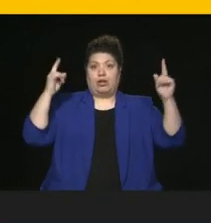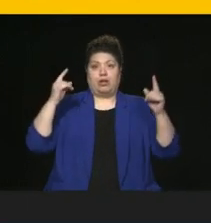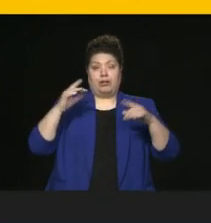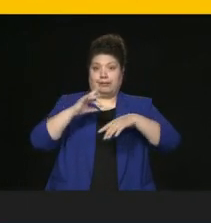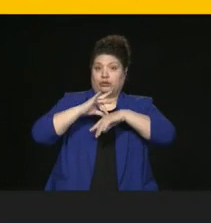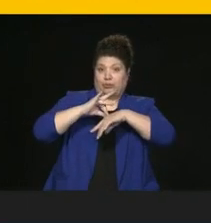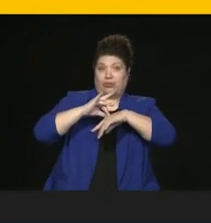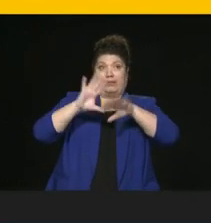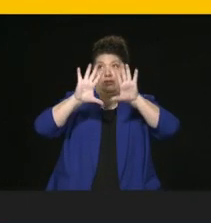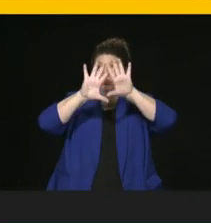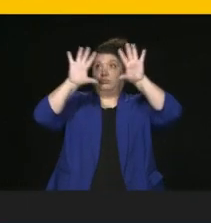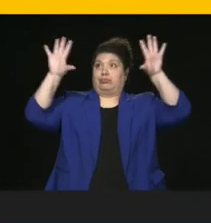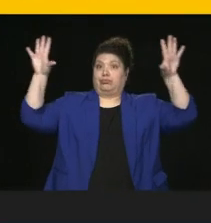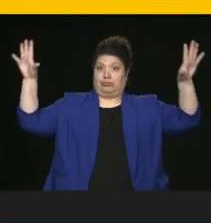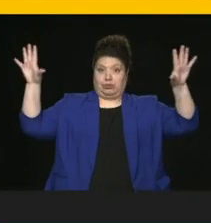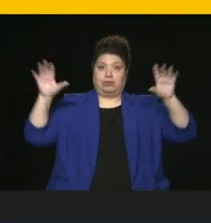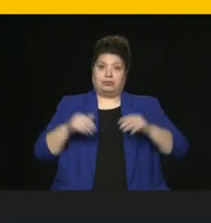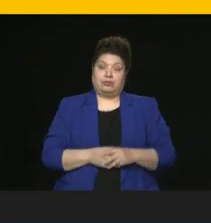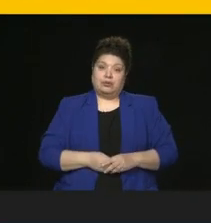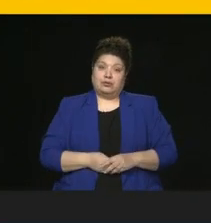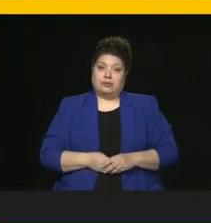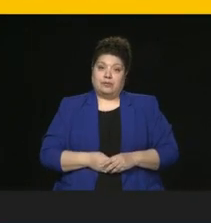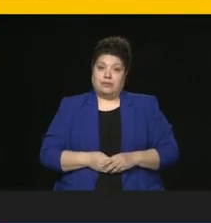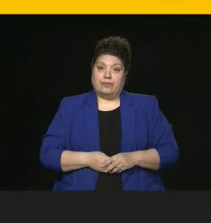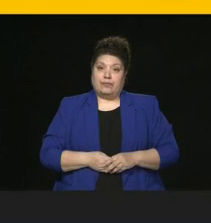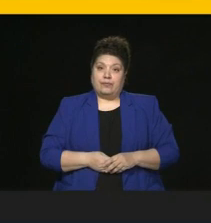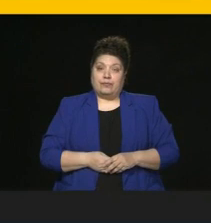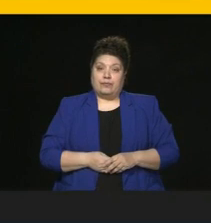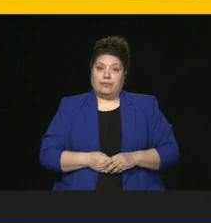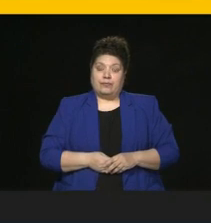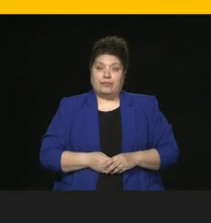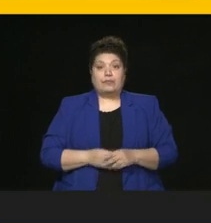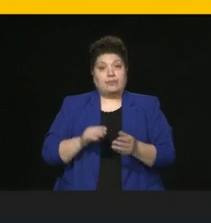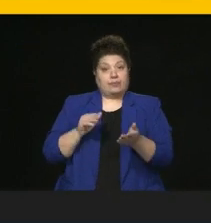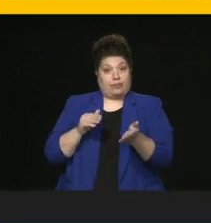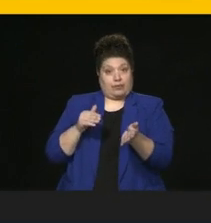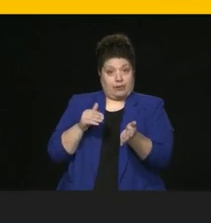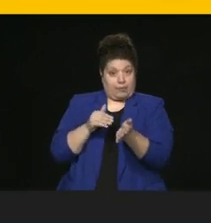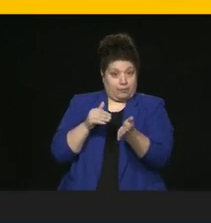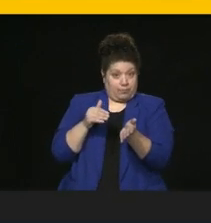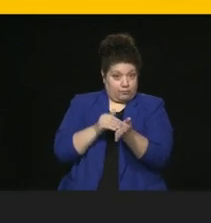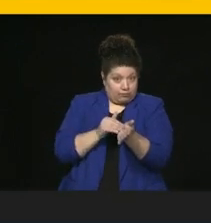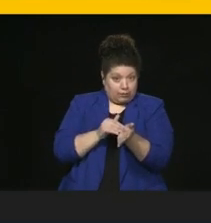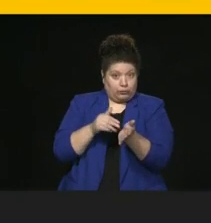POPULATED BUT HAS A VAST